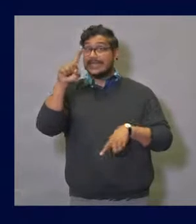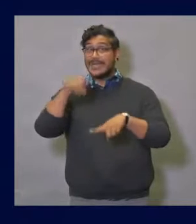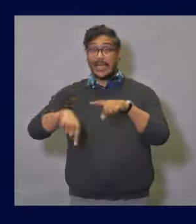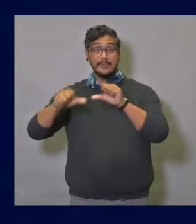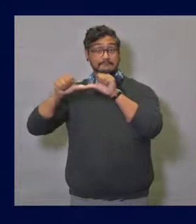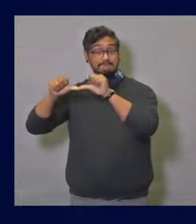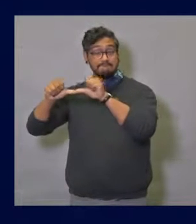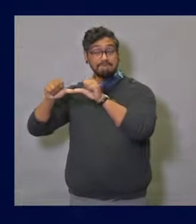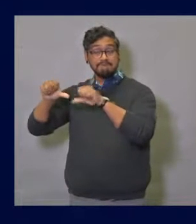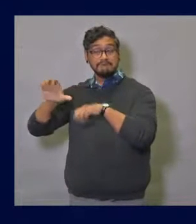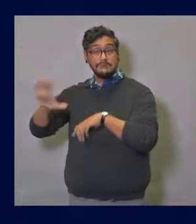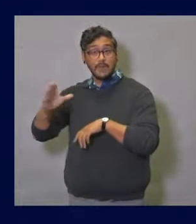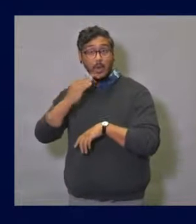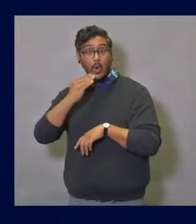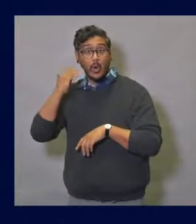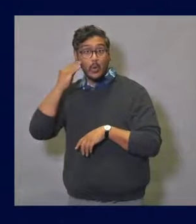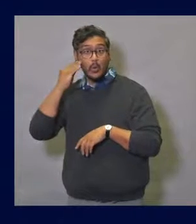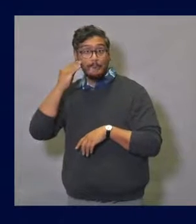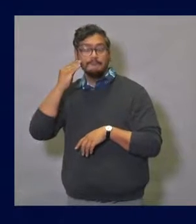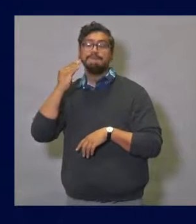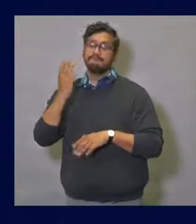PARA TODOS AQUELLOS TRABAJOS, LOS NEGOCIOS QUE DEBEN ABRIR EN